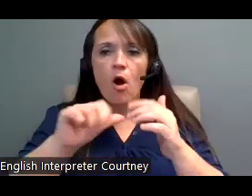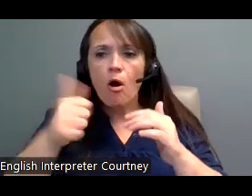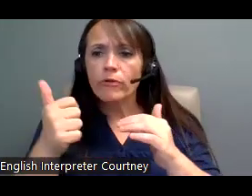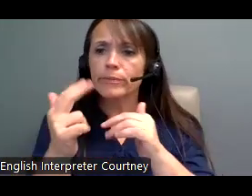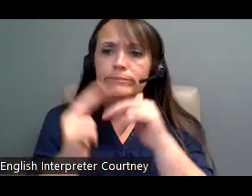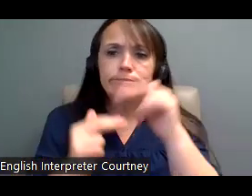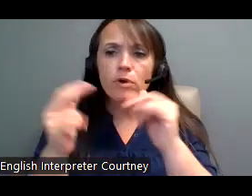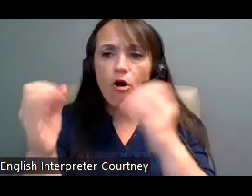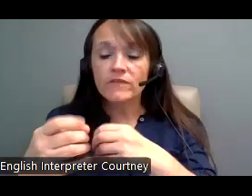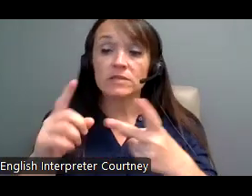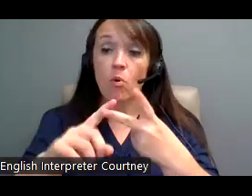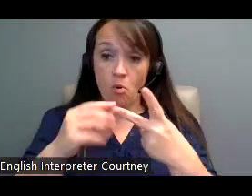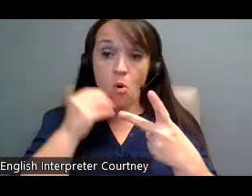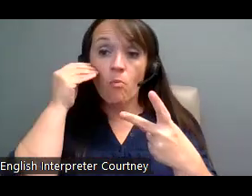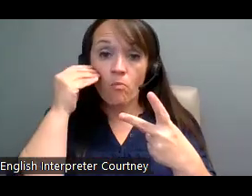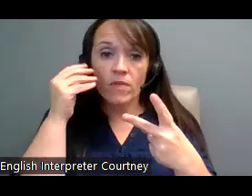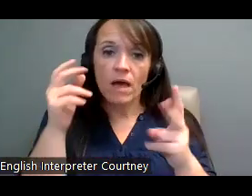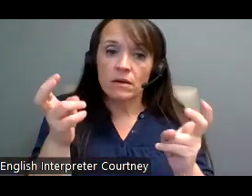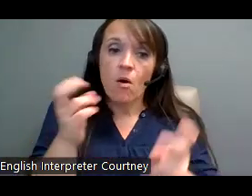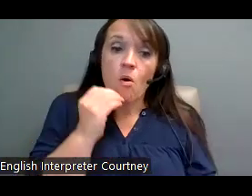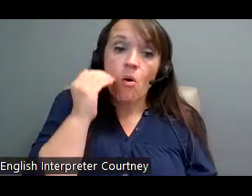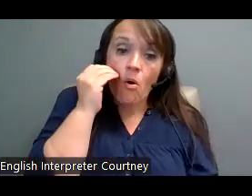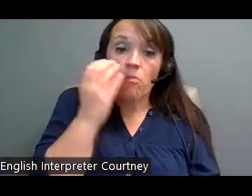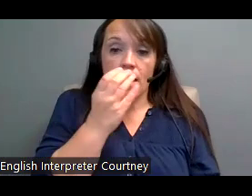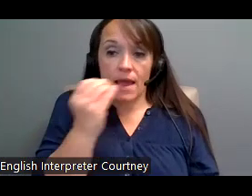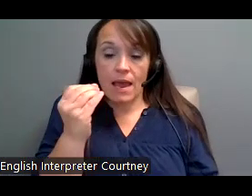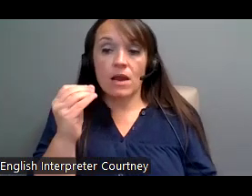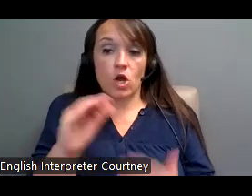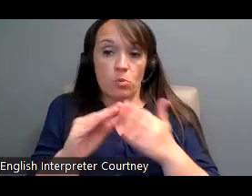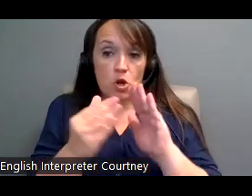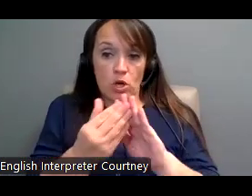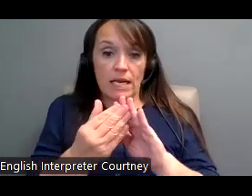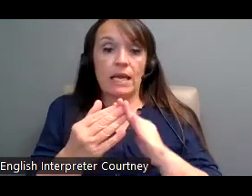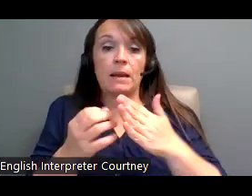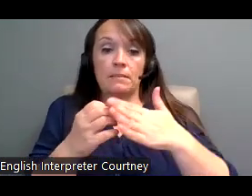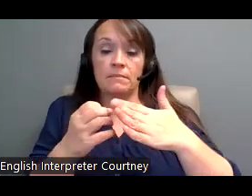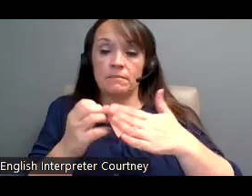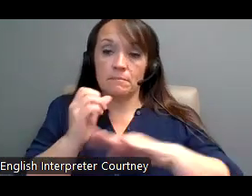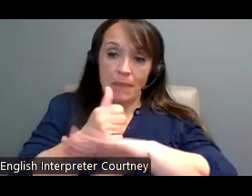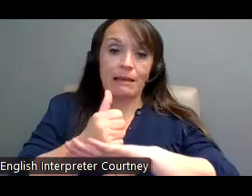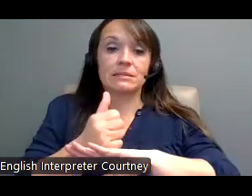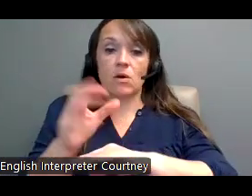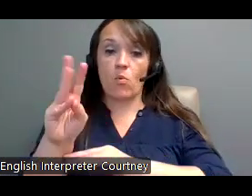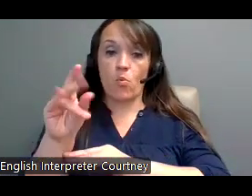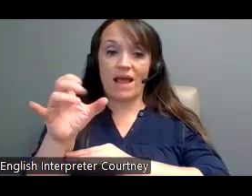programs are known as community-based service waivers or Medicaid waivers, HCBS waivers,